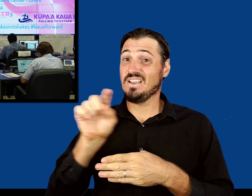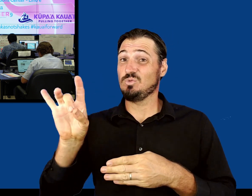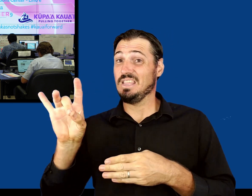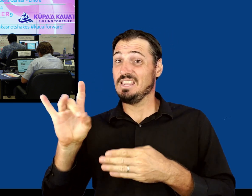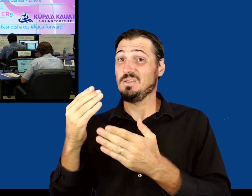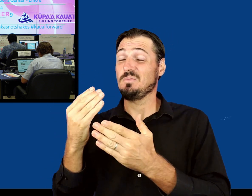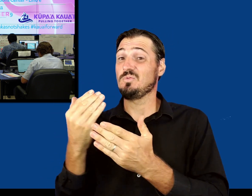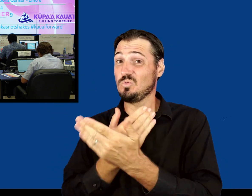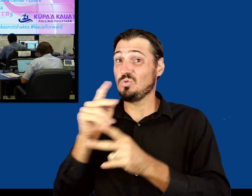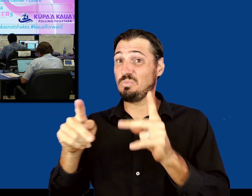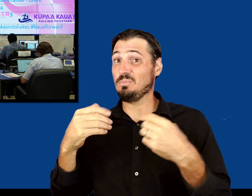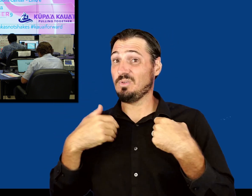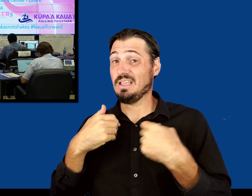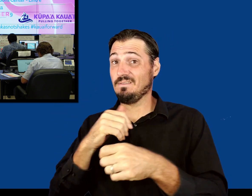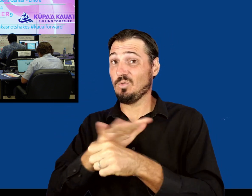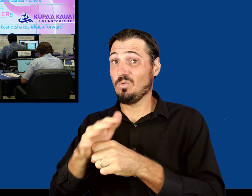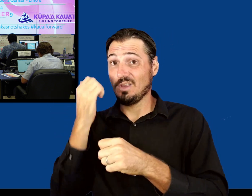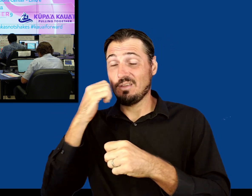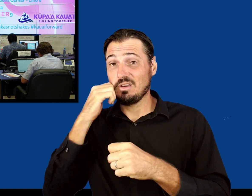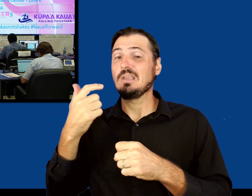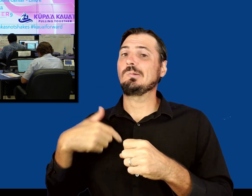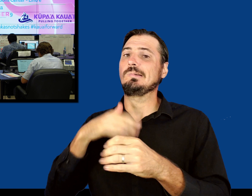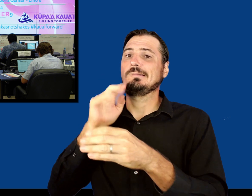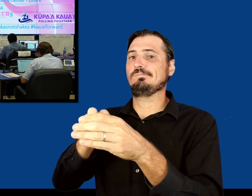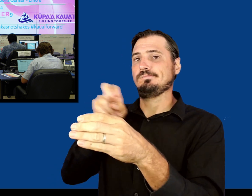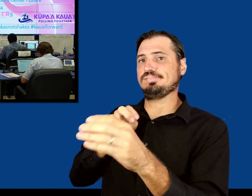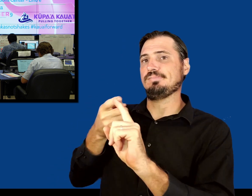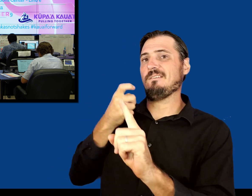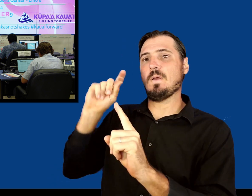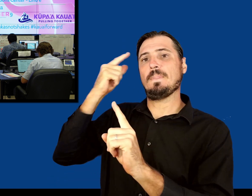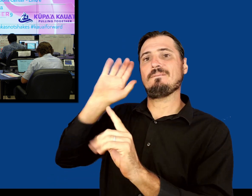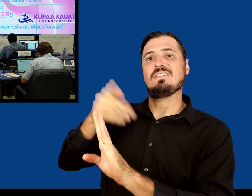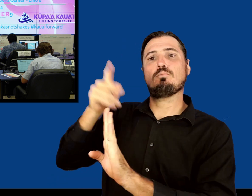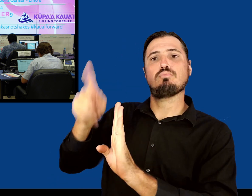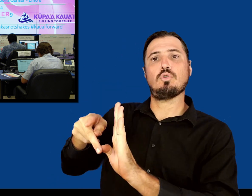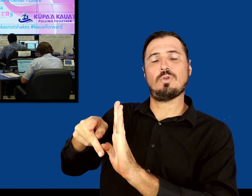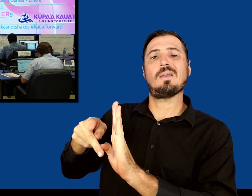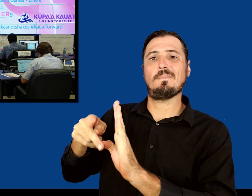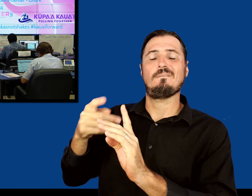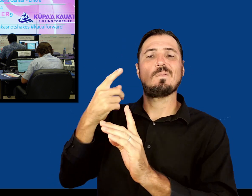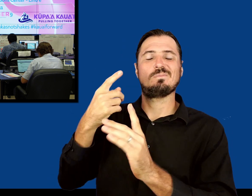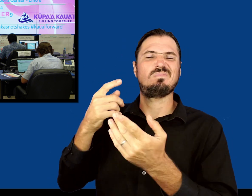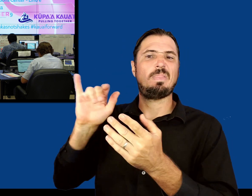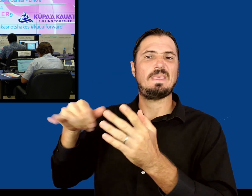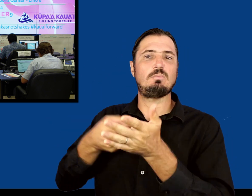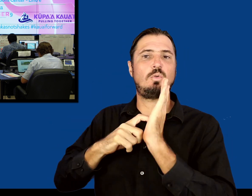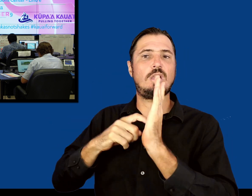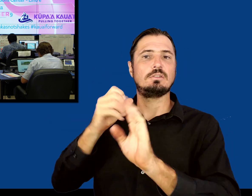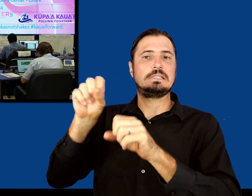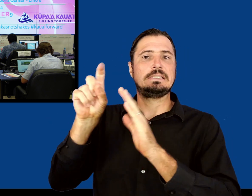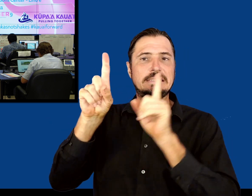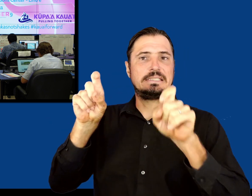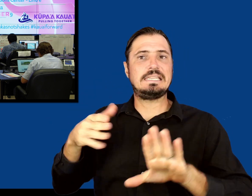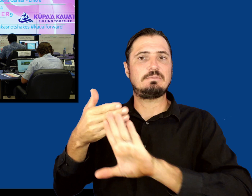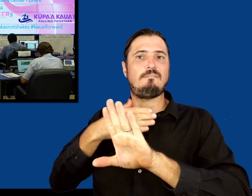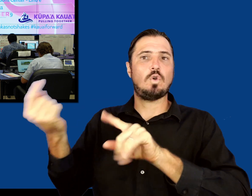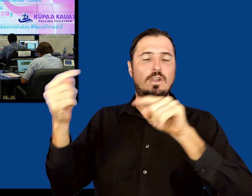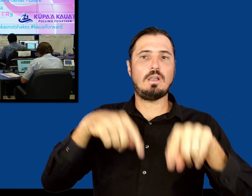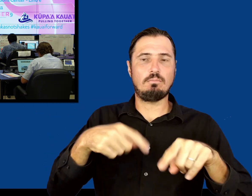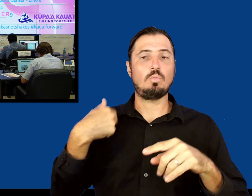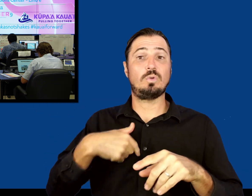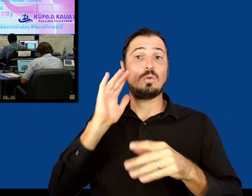daily cases, we proposed to withdraw from the Governor’s pre-test program and restore the 14-day mandatory quarantine for out-of-state travelers.